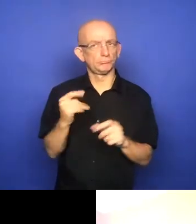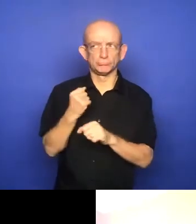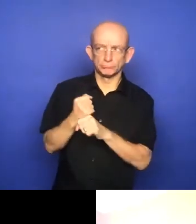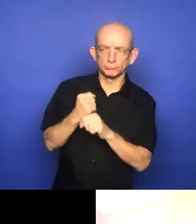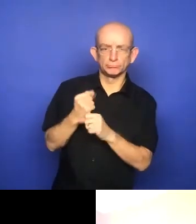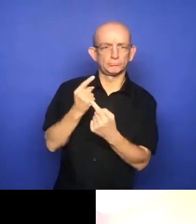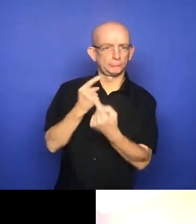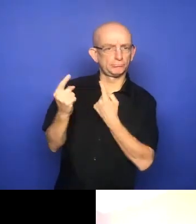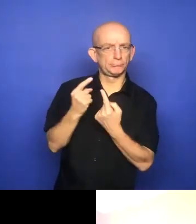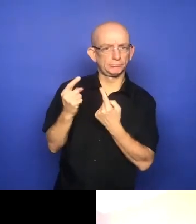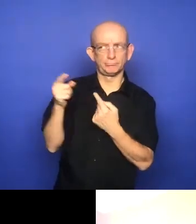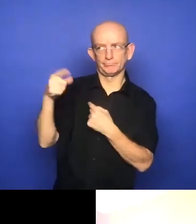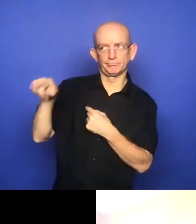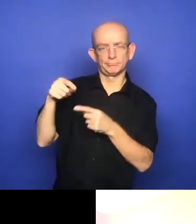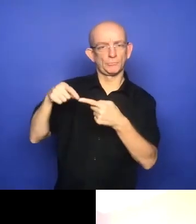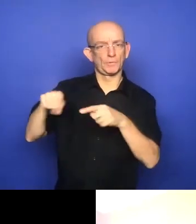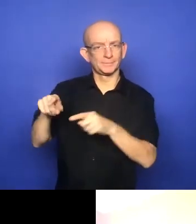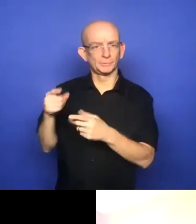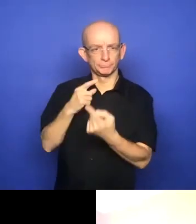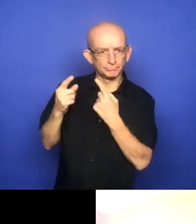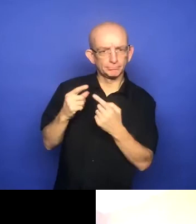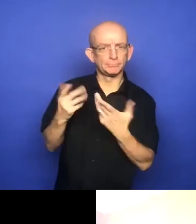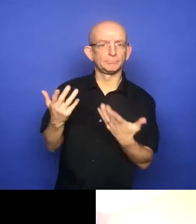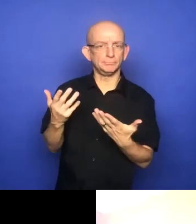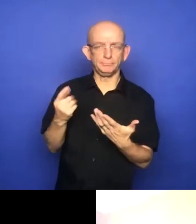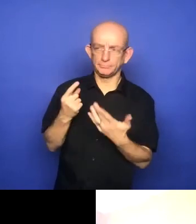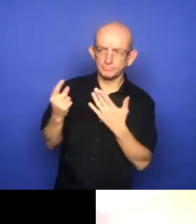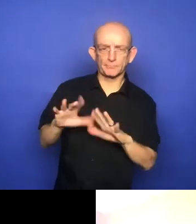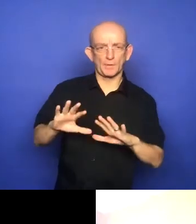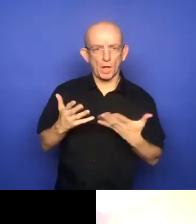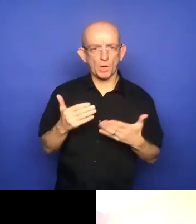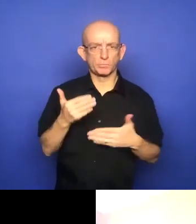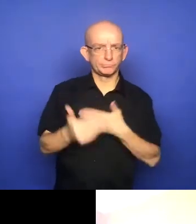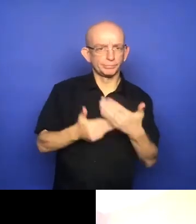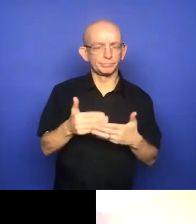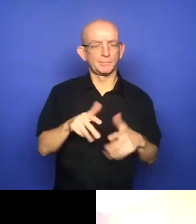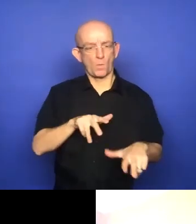with a commission and even now in terms of especially